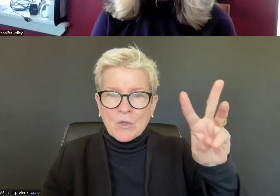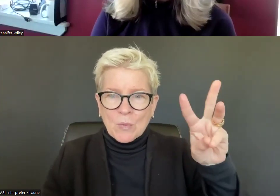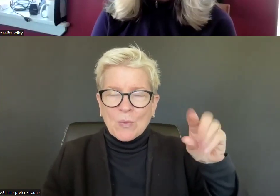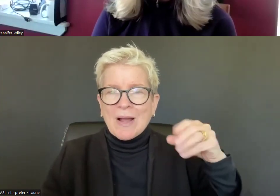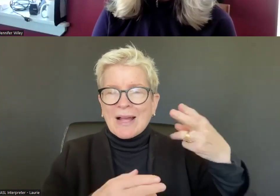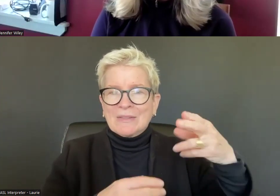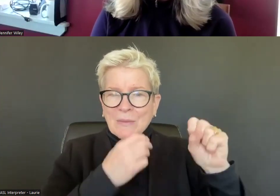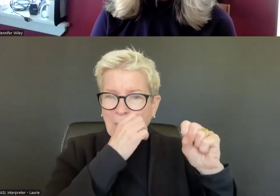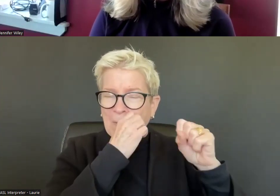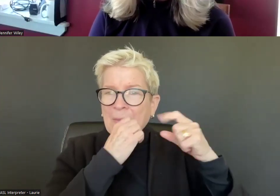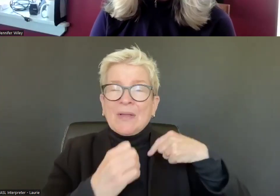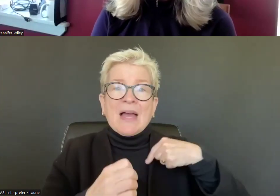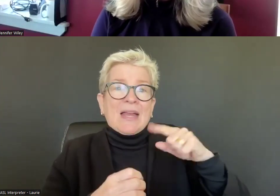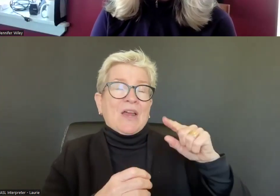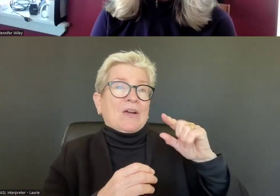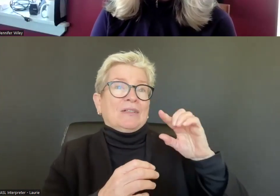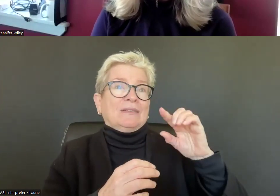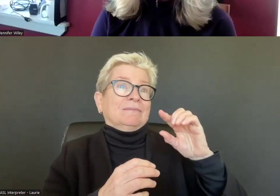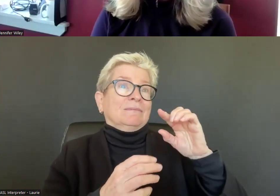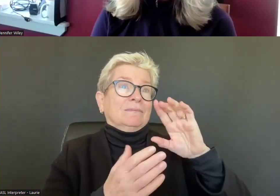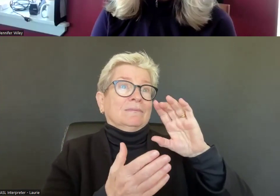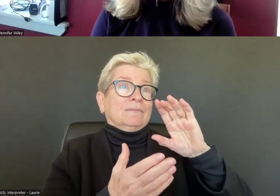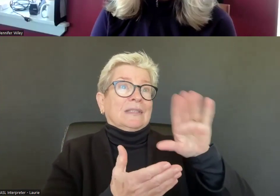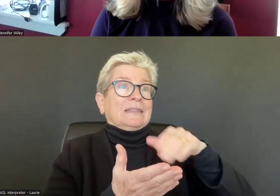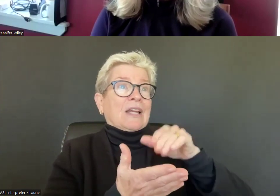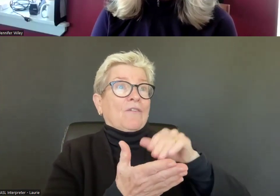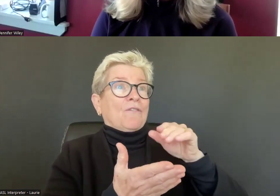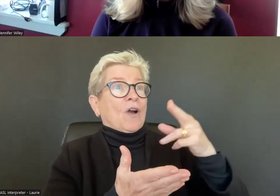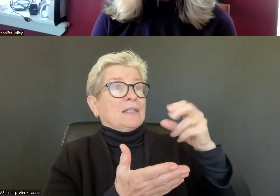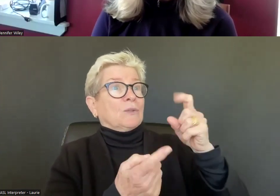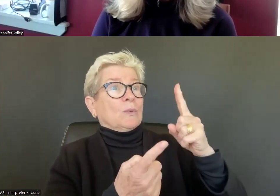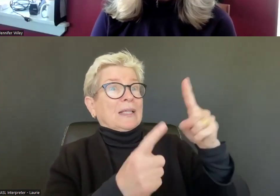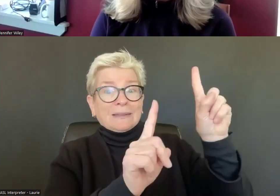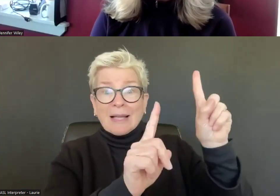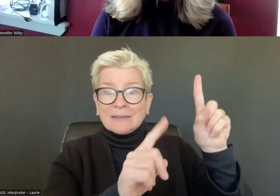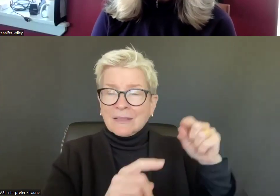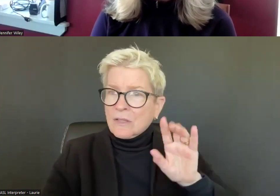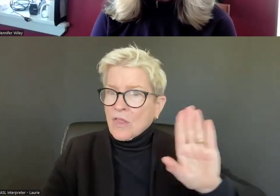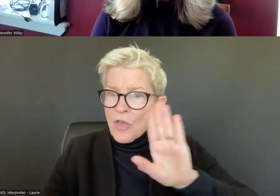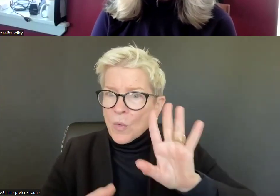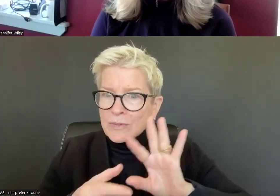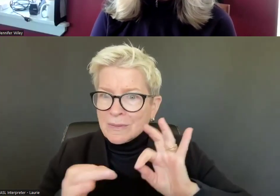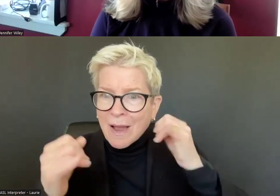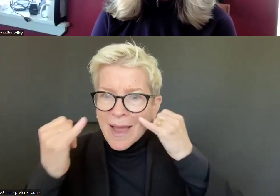school Success, just infusing a lot of these different strategies and ideas into our school;